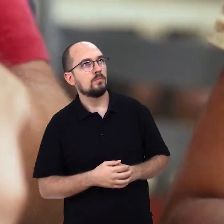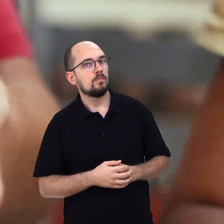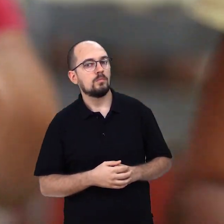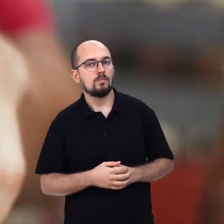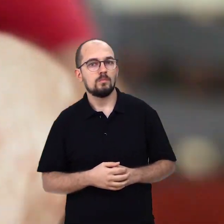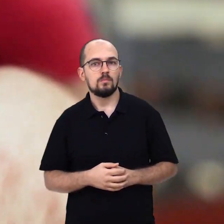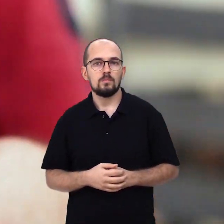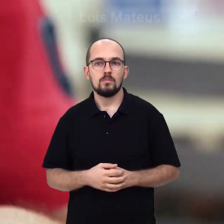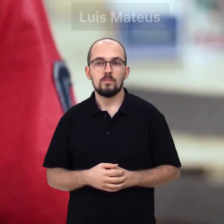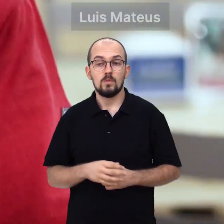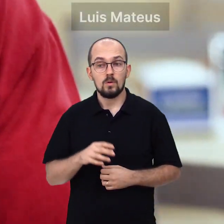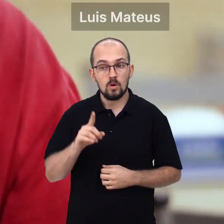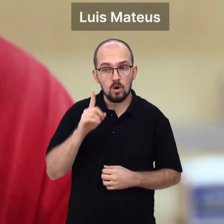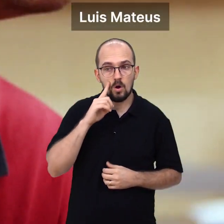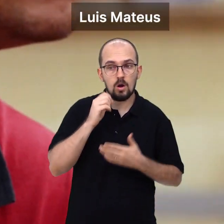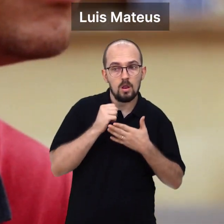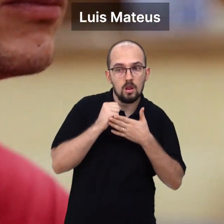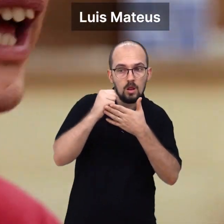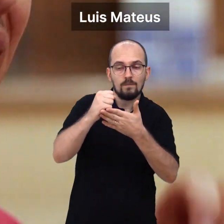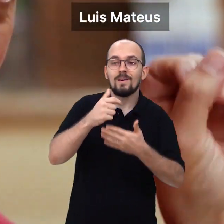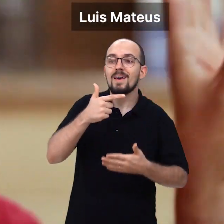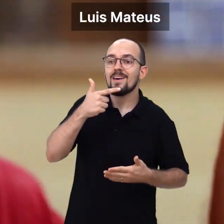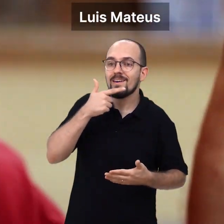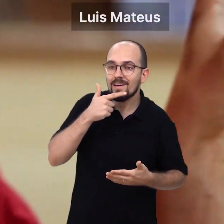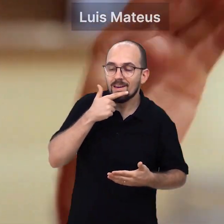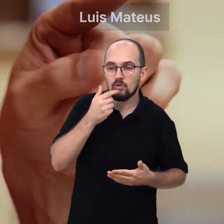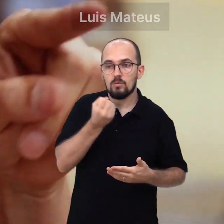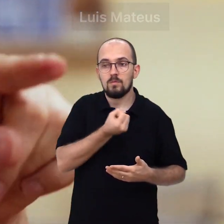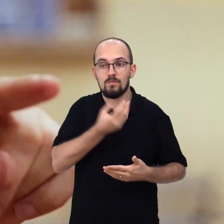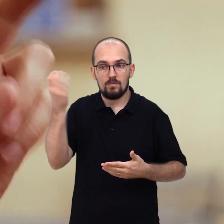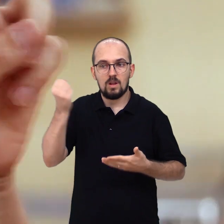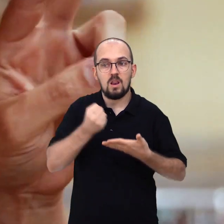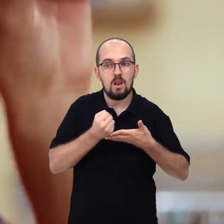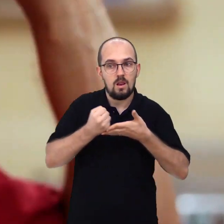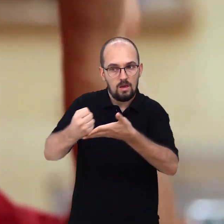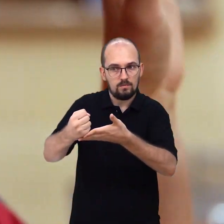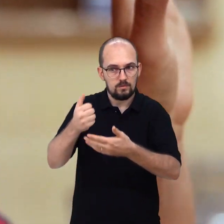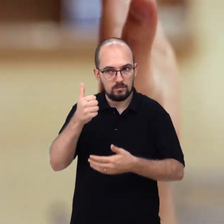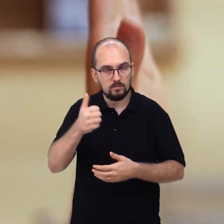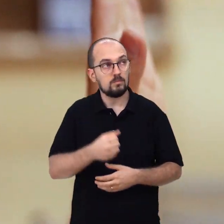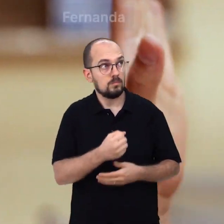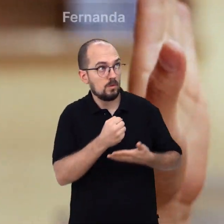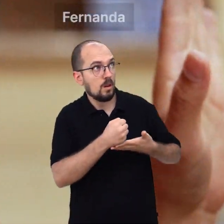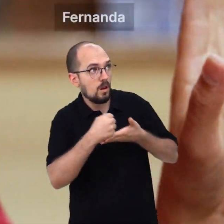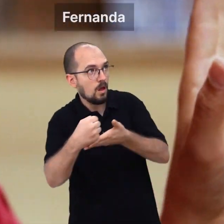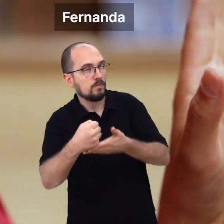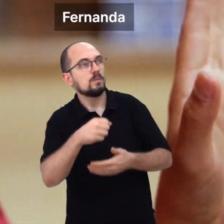[LUIS MATEUS] With cheese to go, number 108. [ADILSON] To go? [LUIS MATEUS] Two? Two of them with chicken and cheese to go.